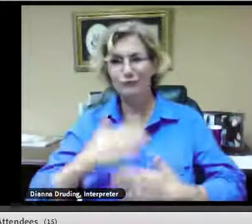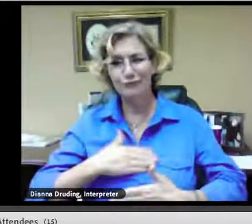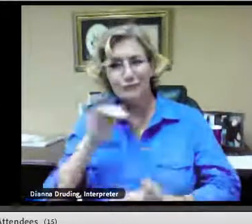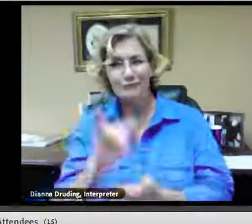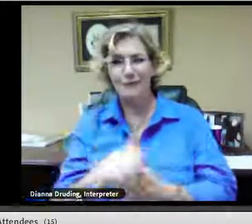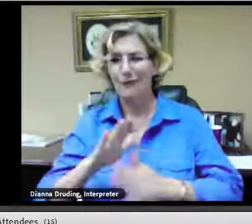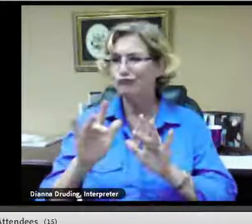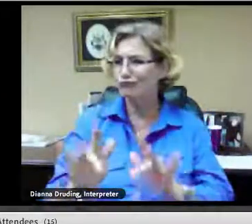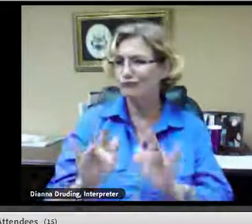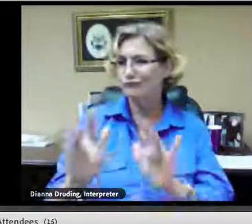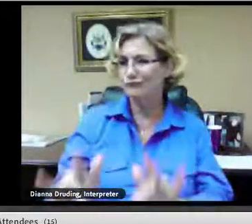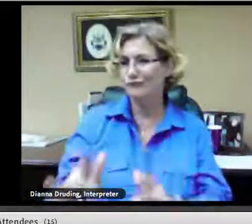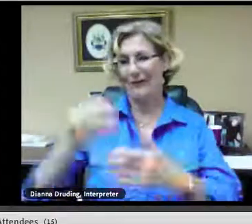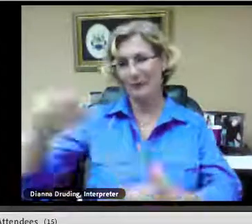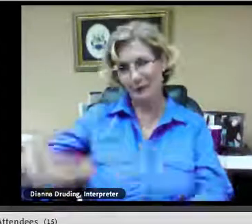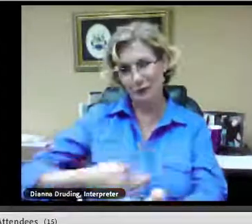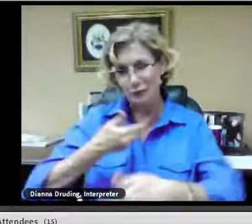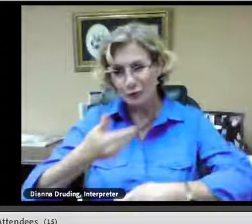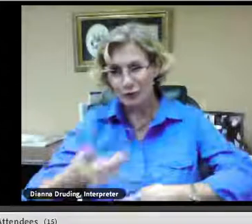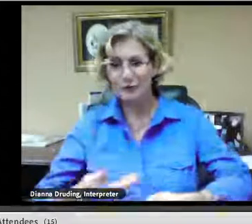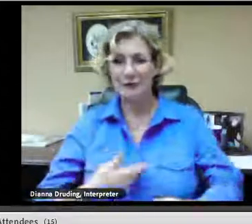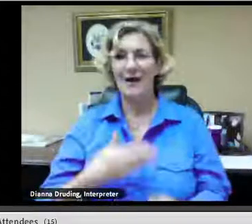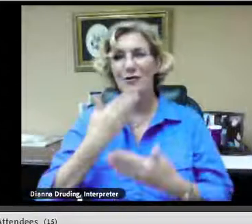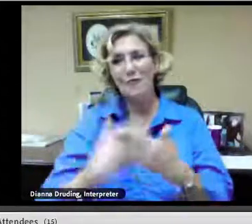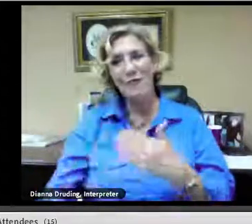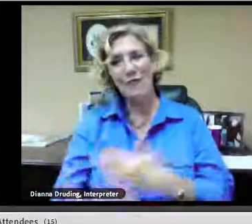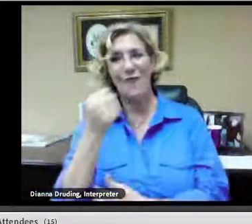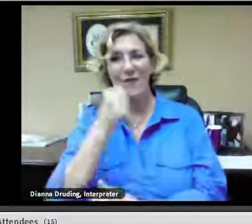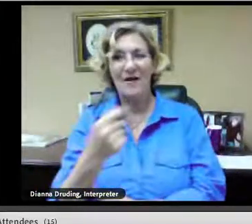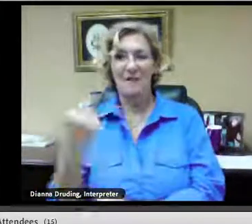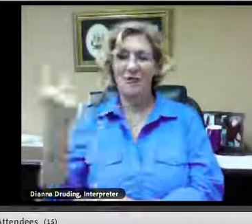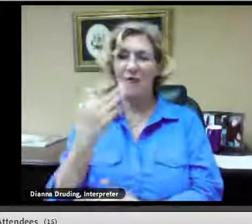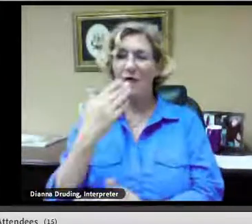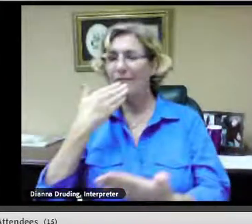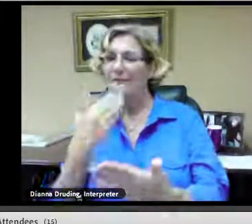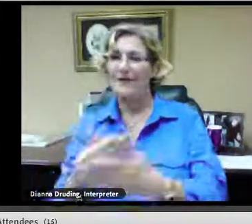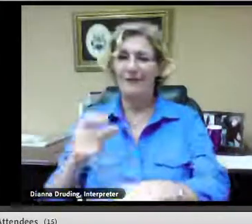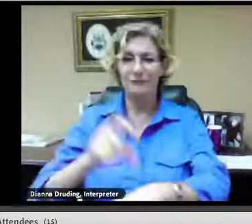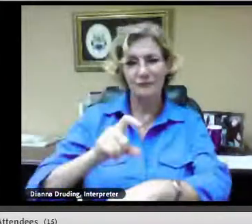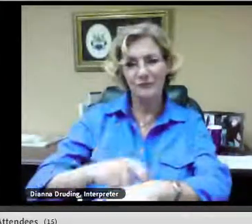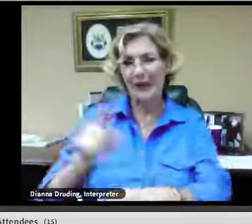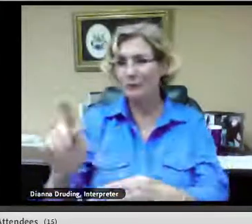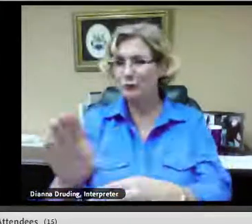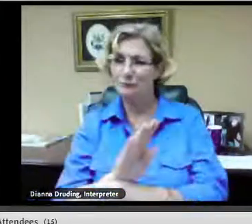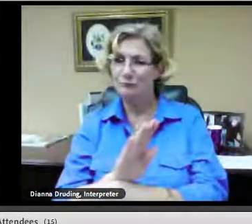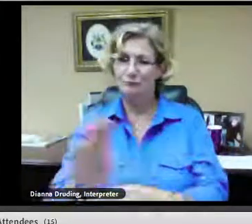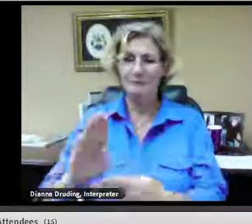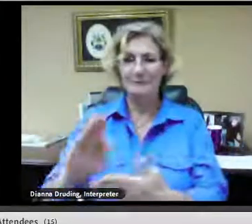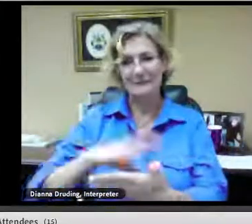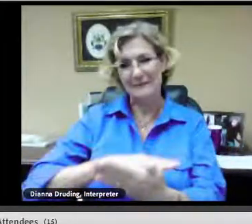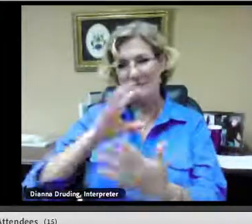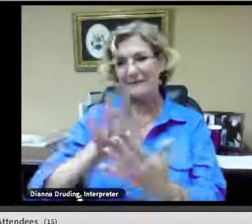And good morning, everyone, and thank you for taking time out of your very busy schedules to be here today